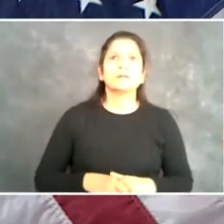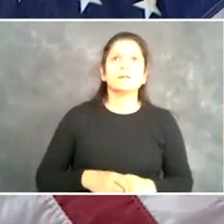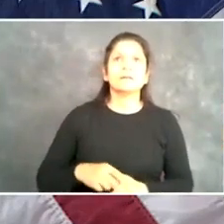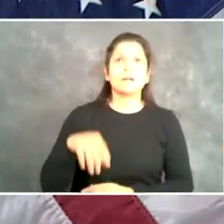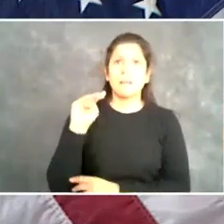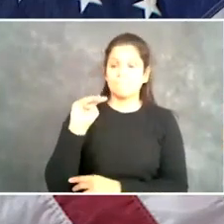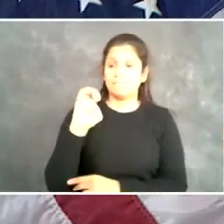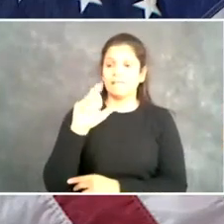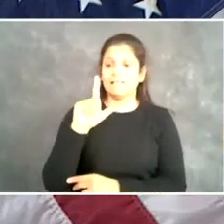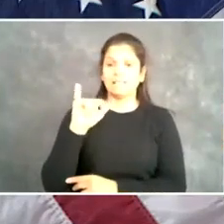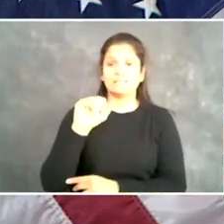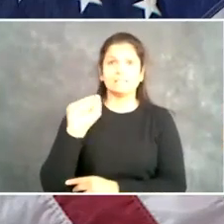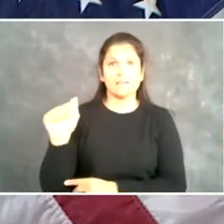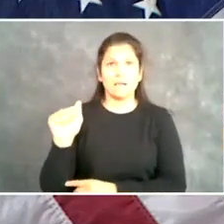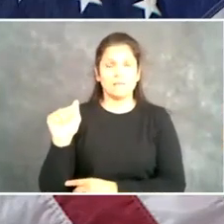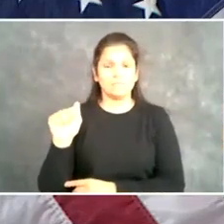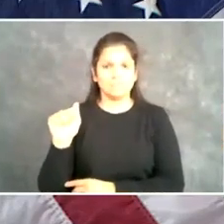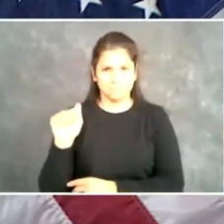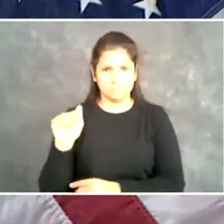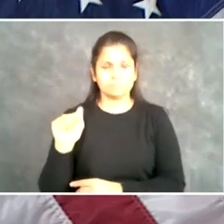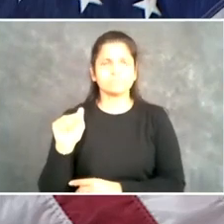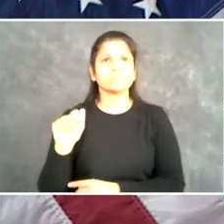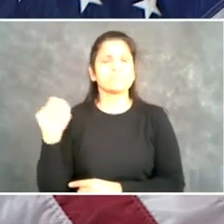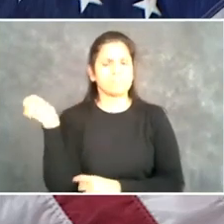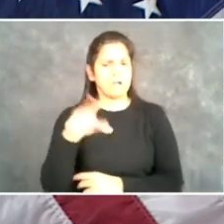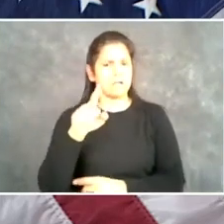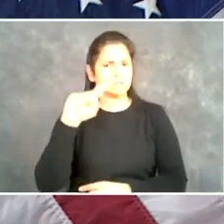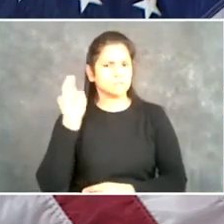ALL RIGHT.